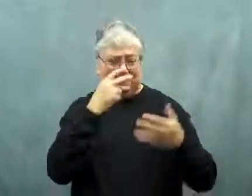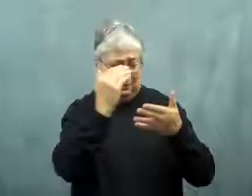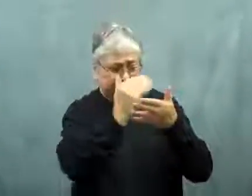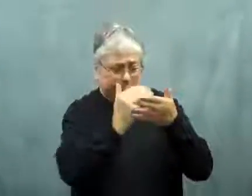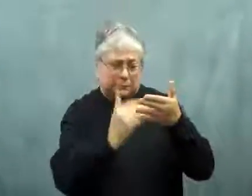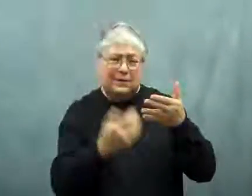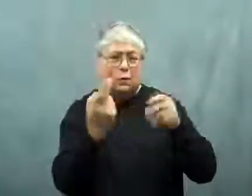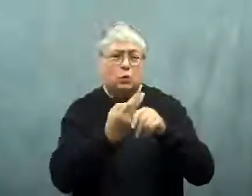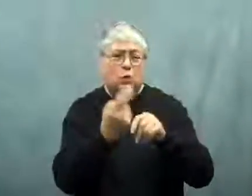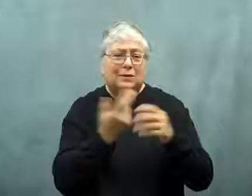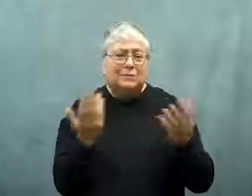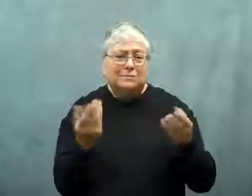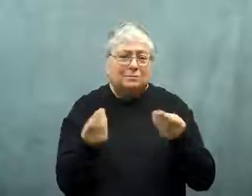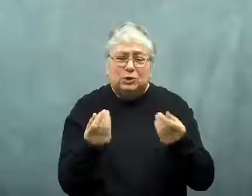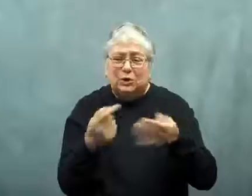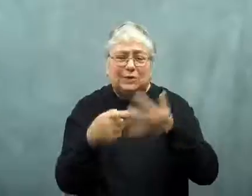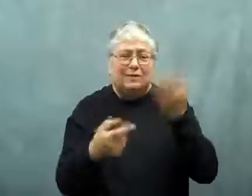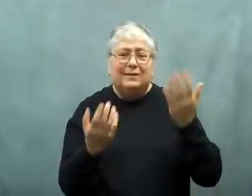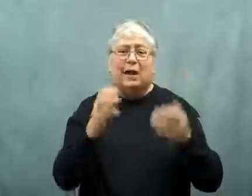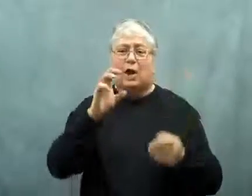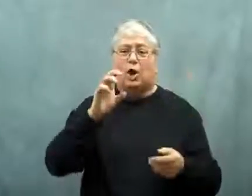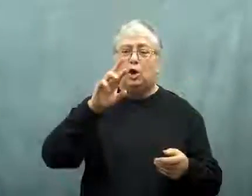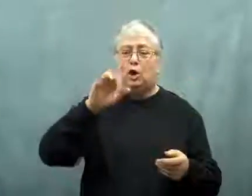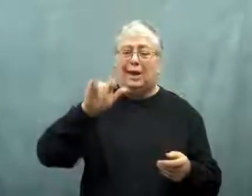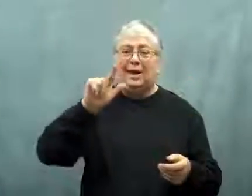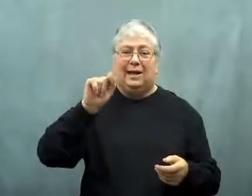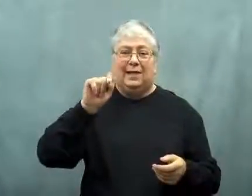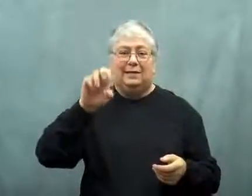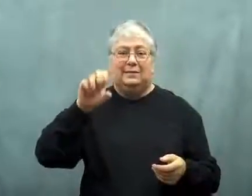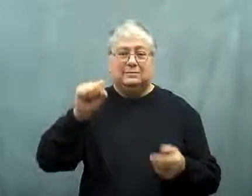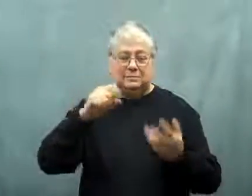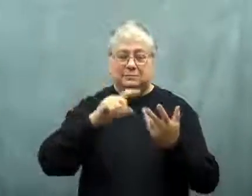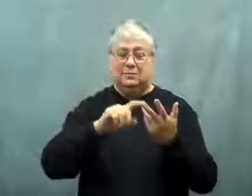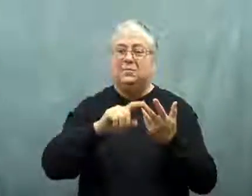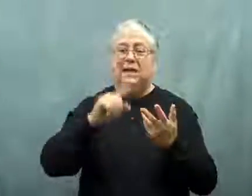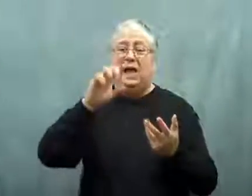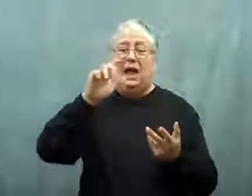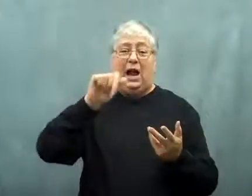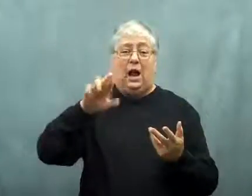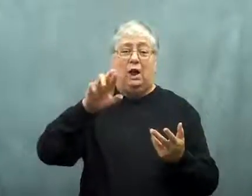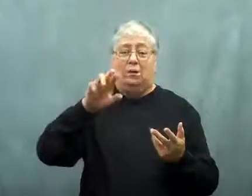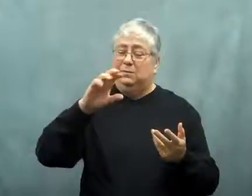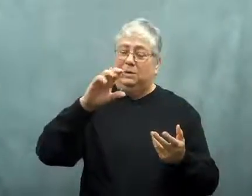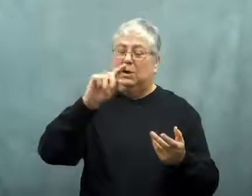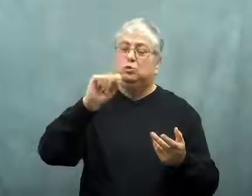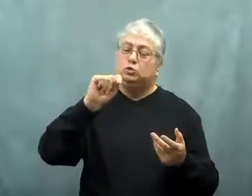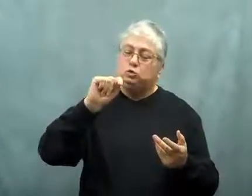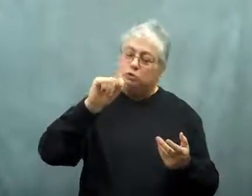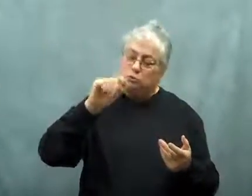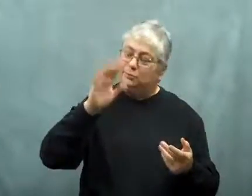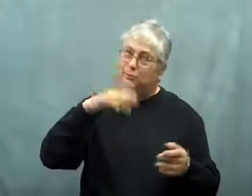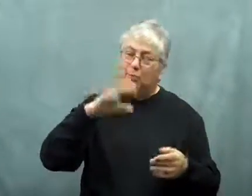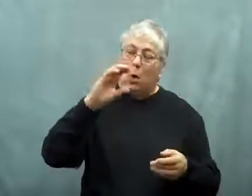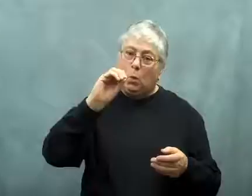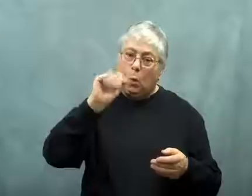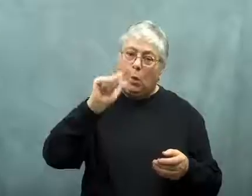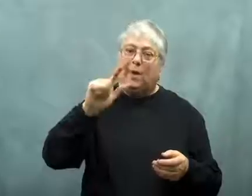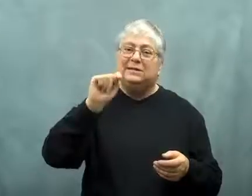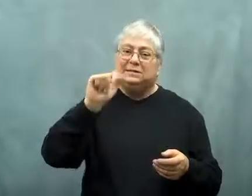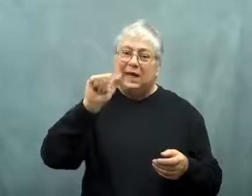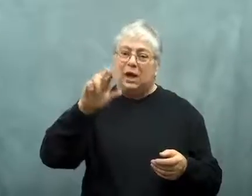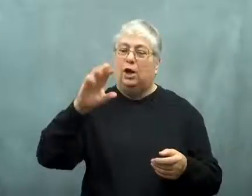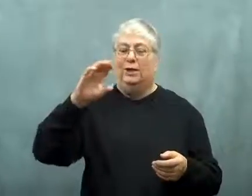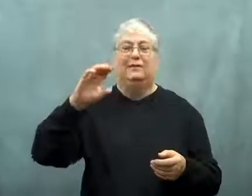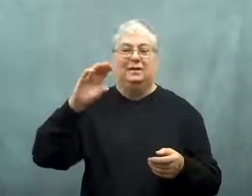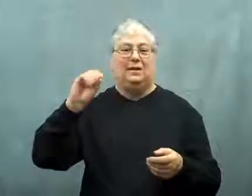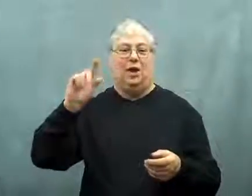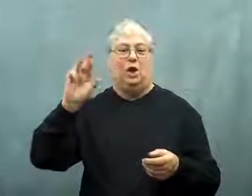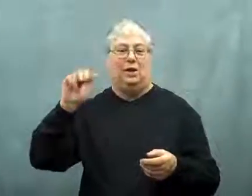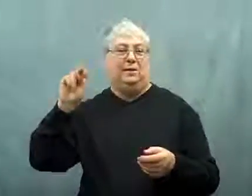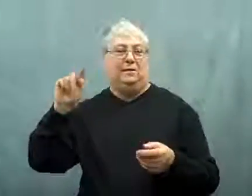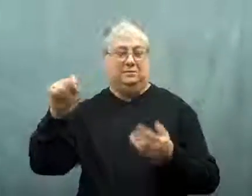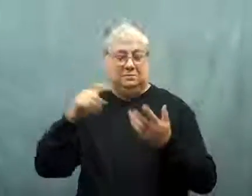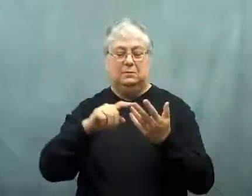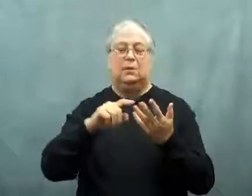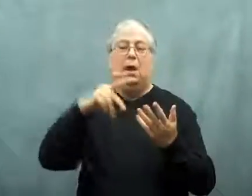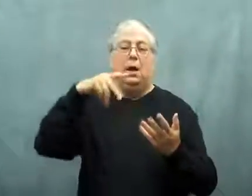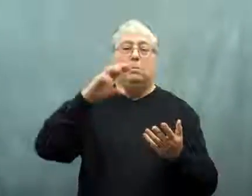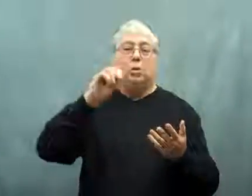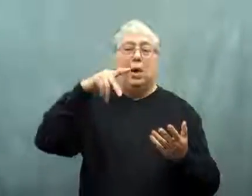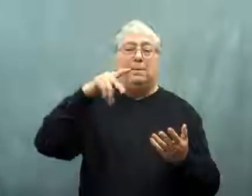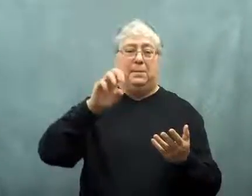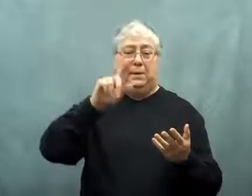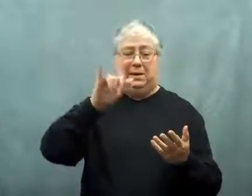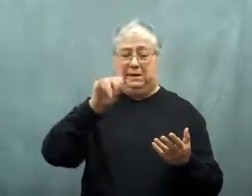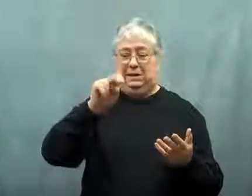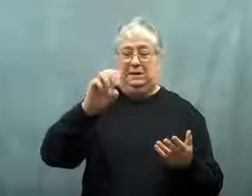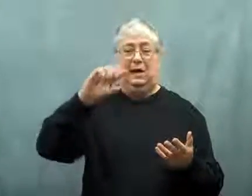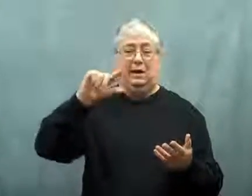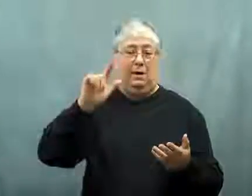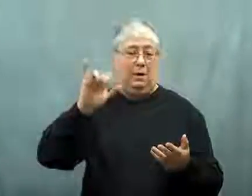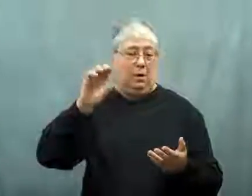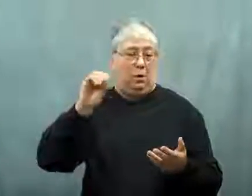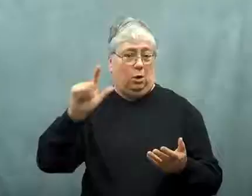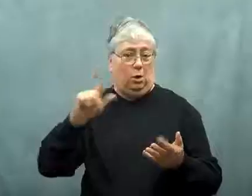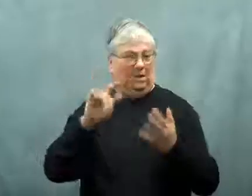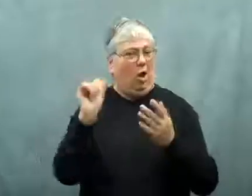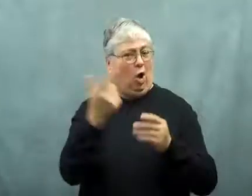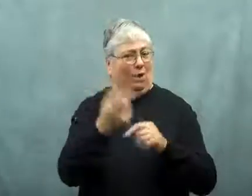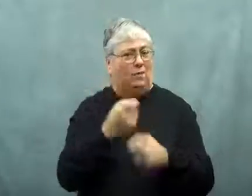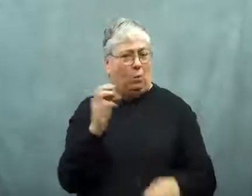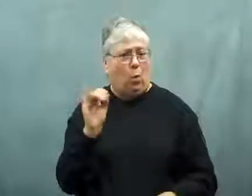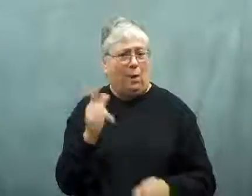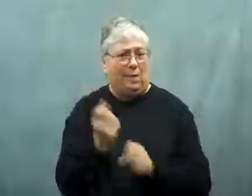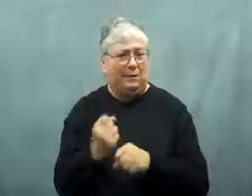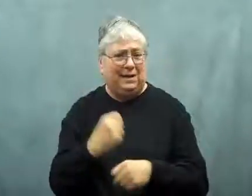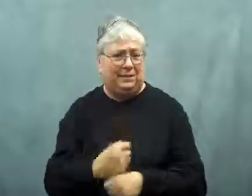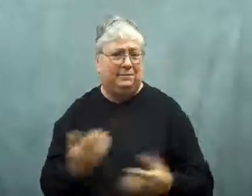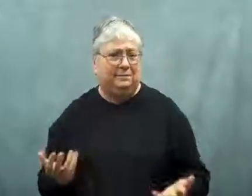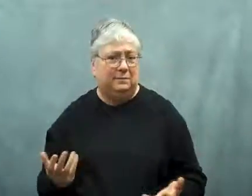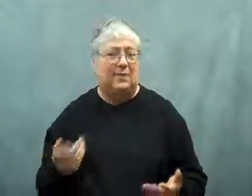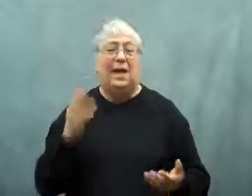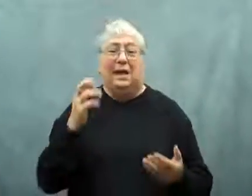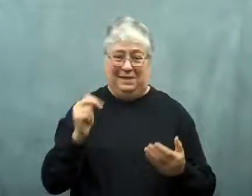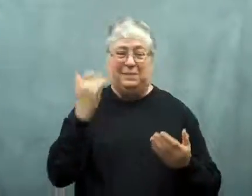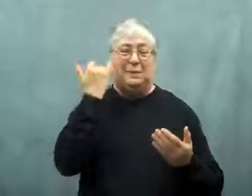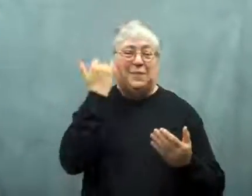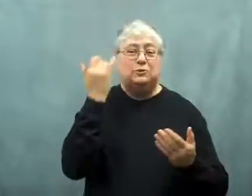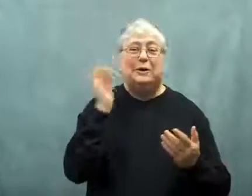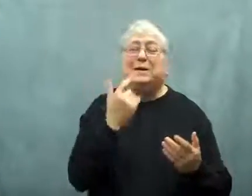The list of ingredients include crylates, coal tar colorants,